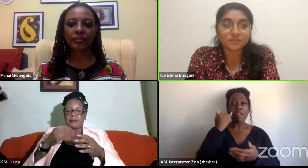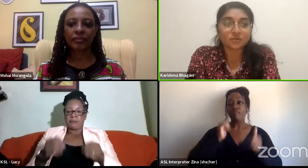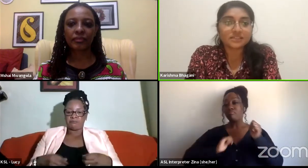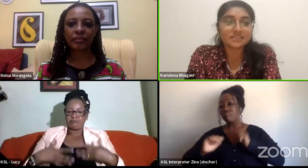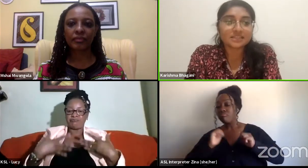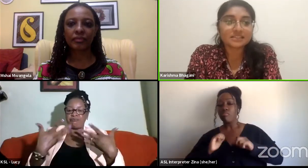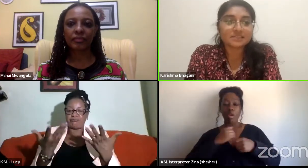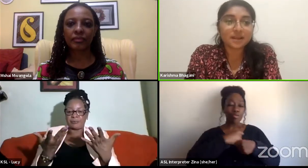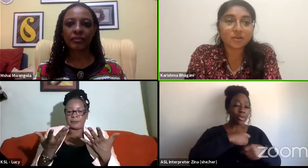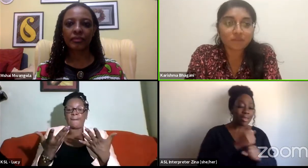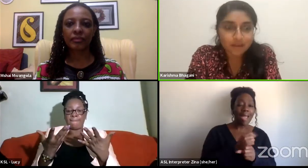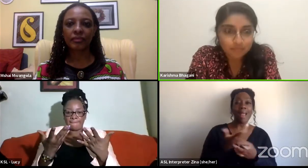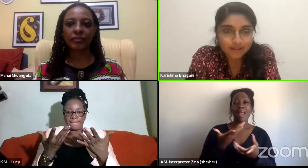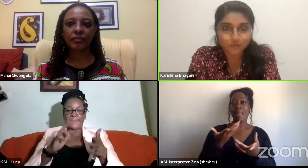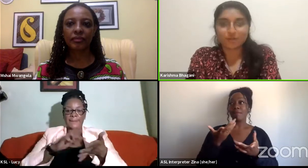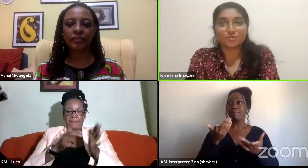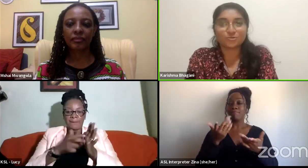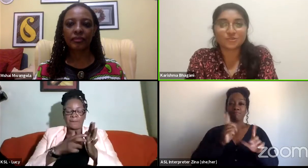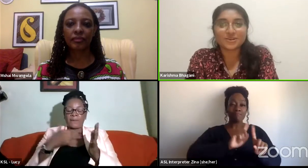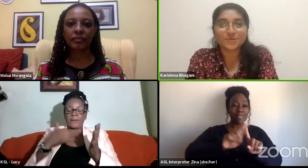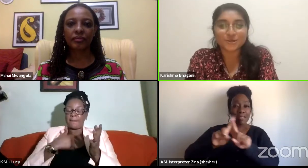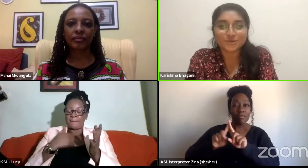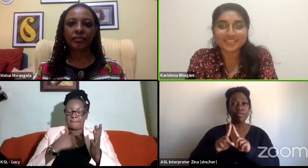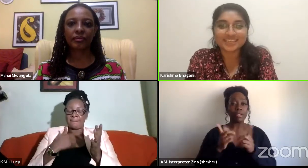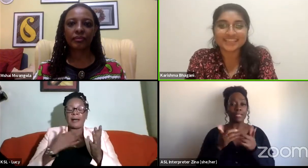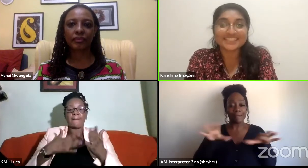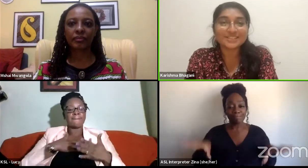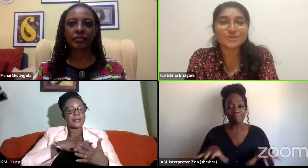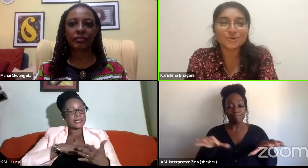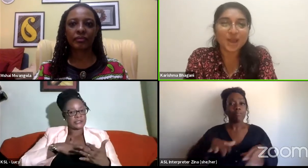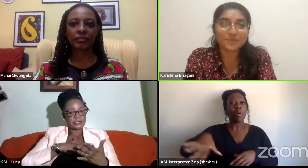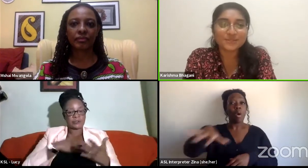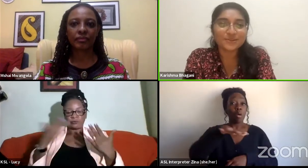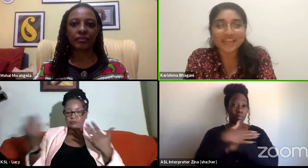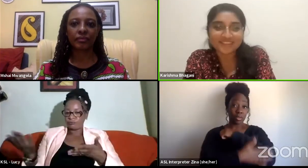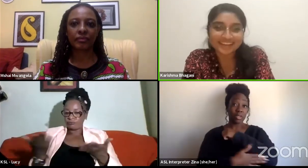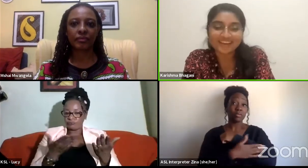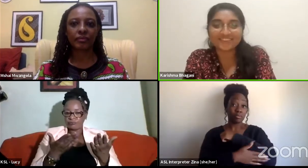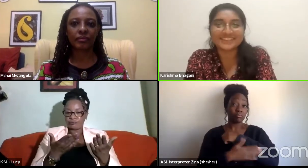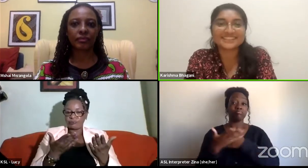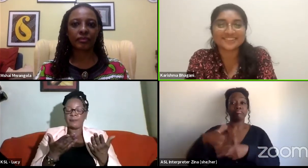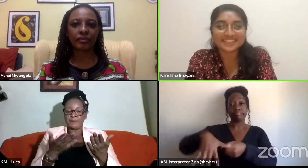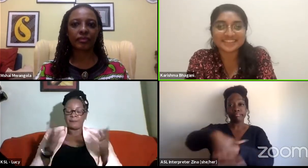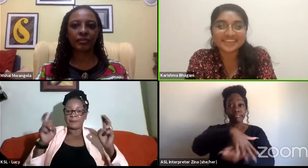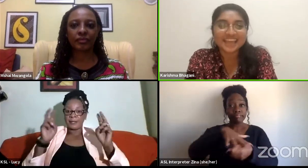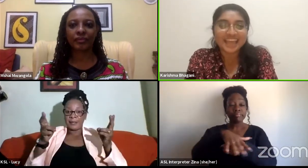So it is my great pleasure to reintroduce season two, episode seven of the series.